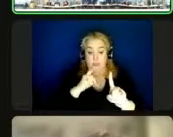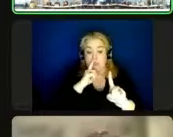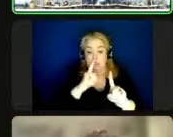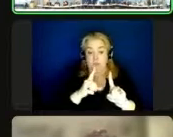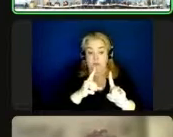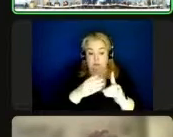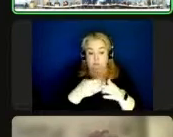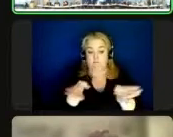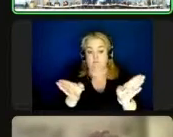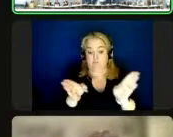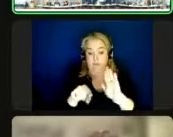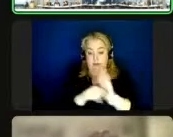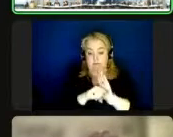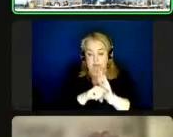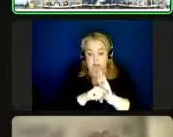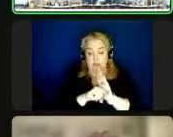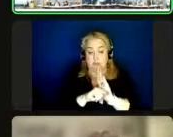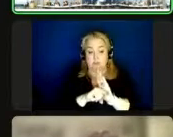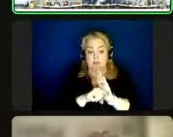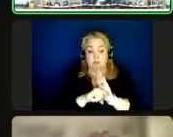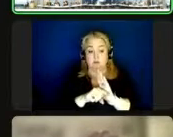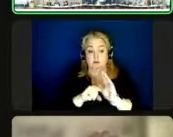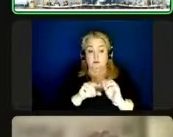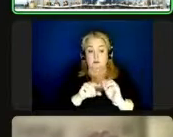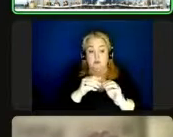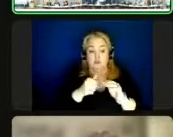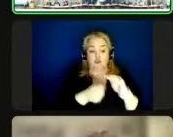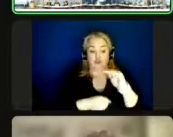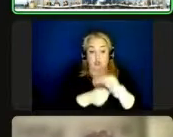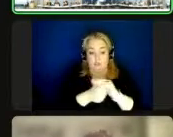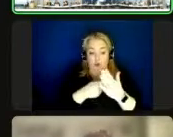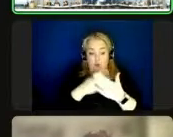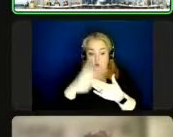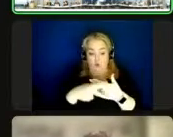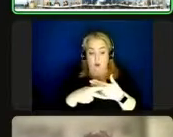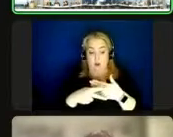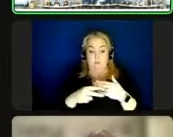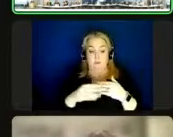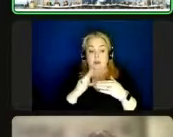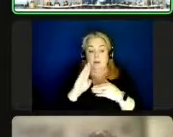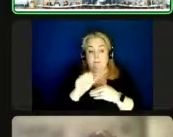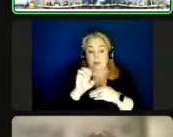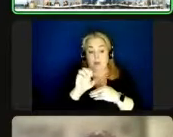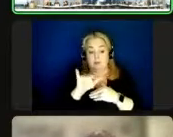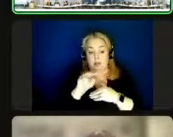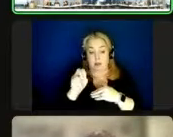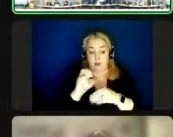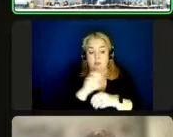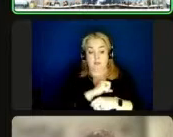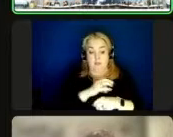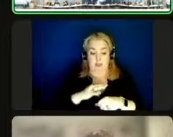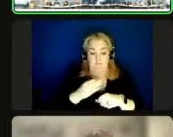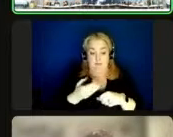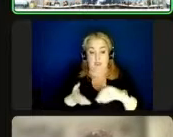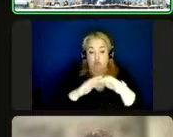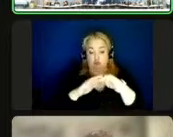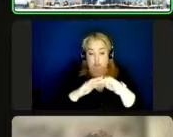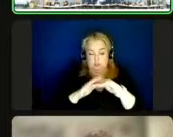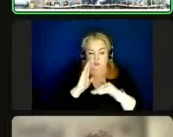SERVICE LEVEL TARGET. SO THE CURRENT STAFFING